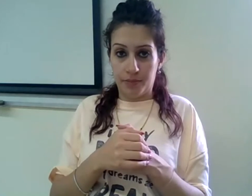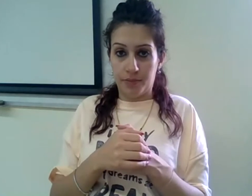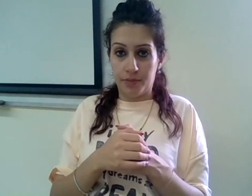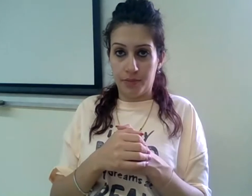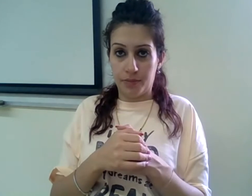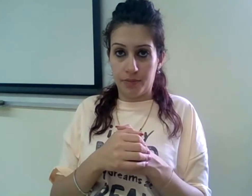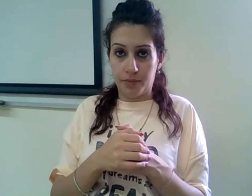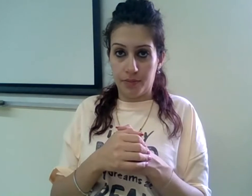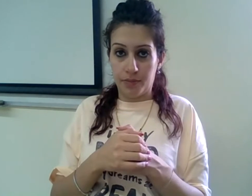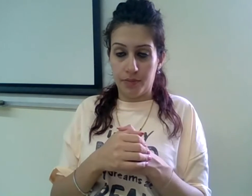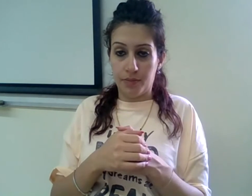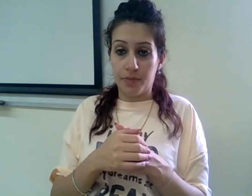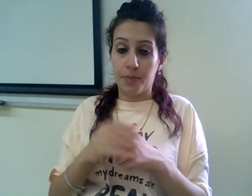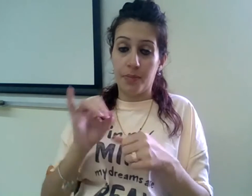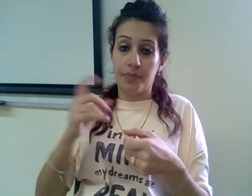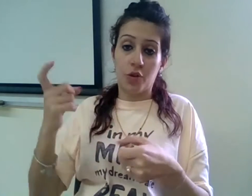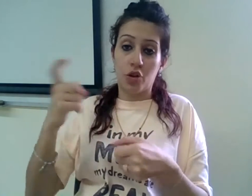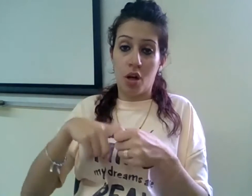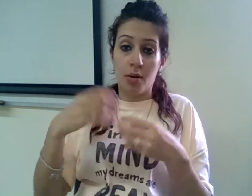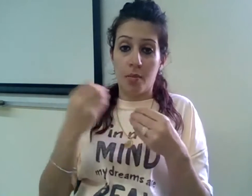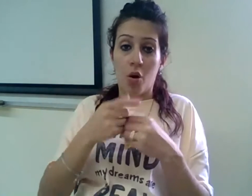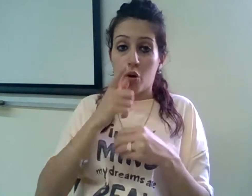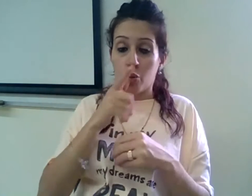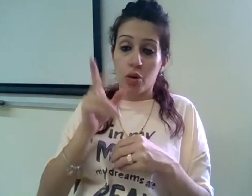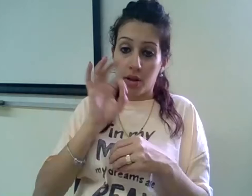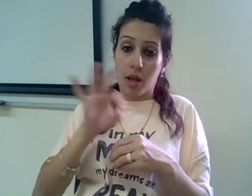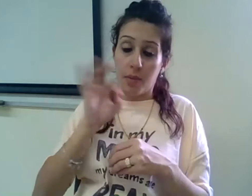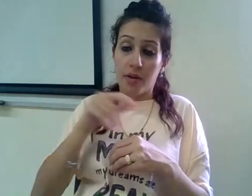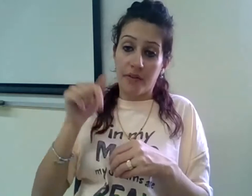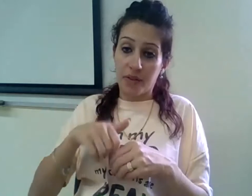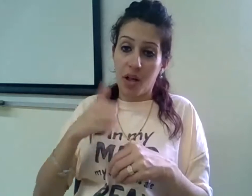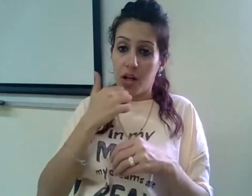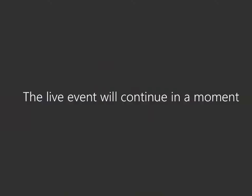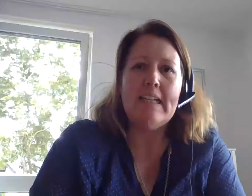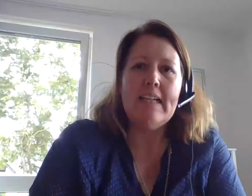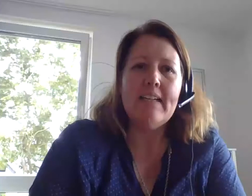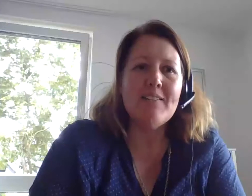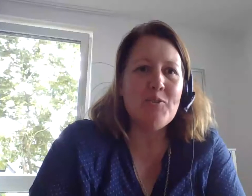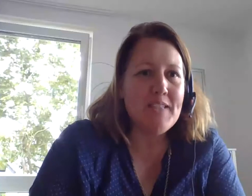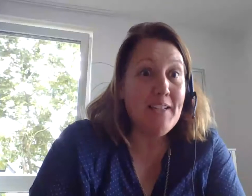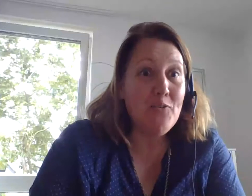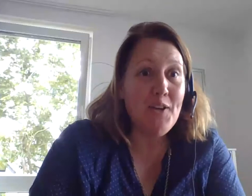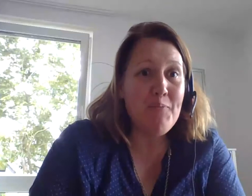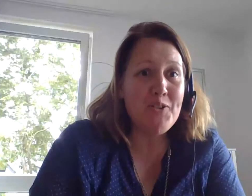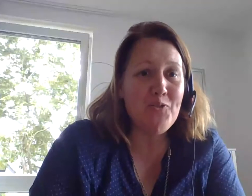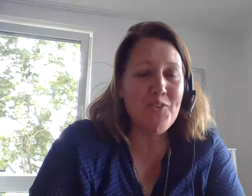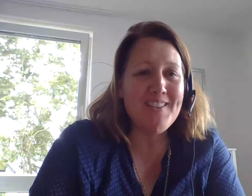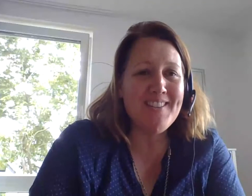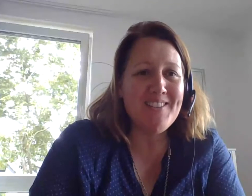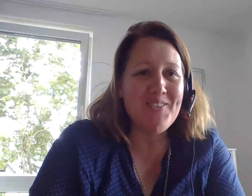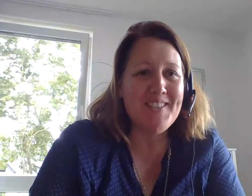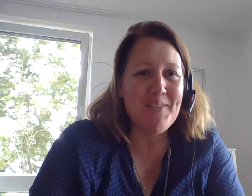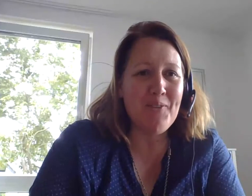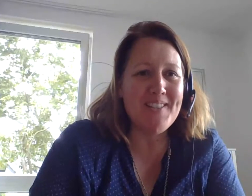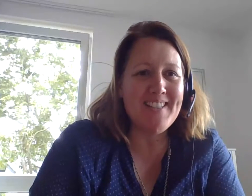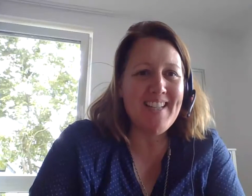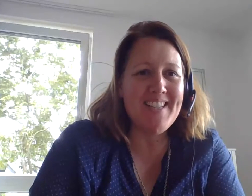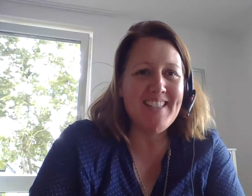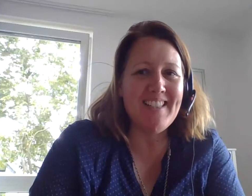sometimes it's creating an echo if too many of us have the microphone on. So thank you very much for this interesting presentation.